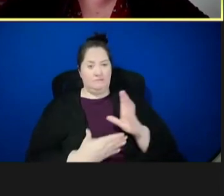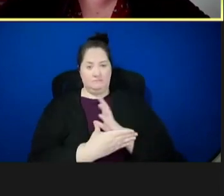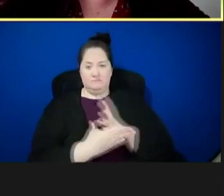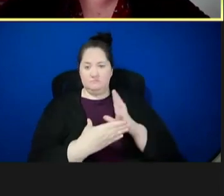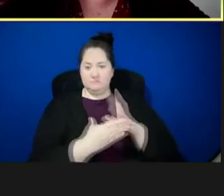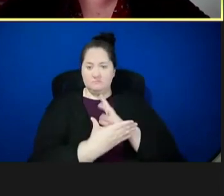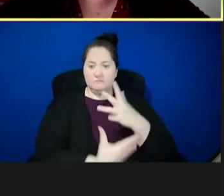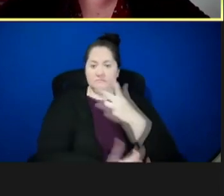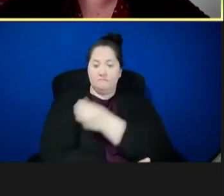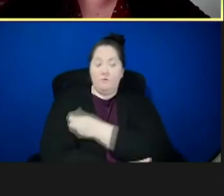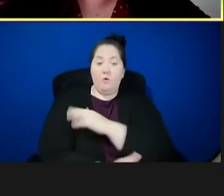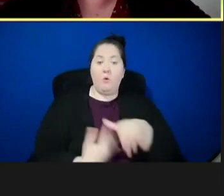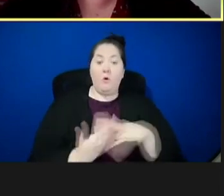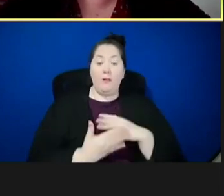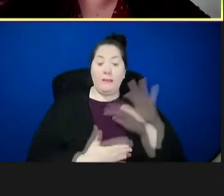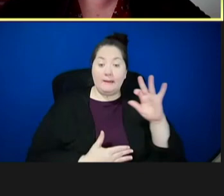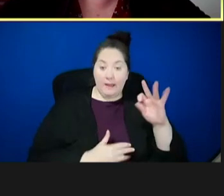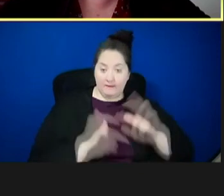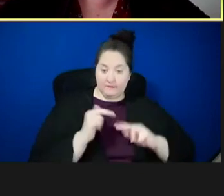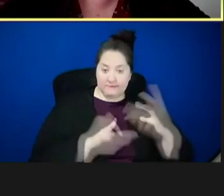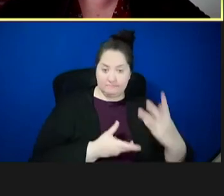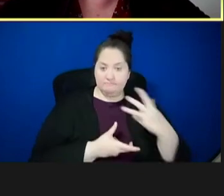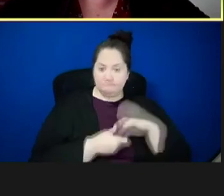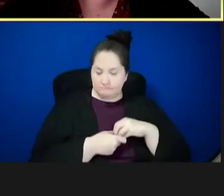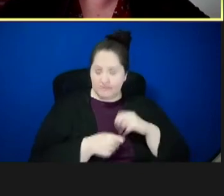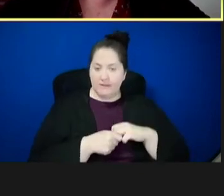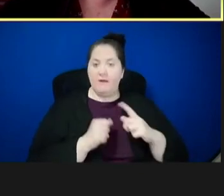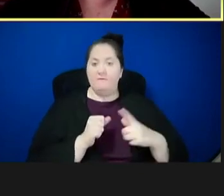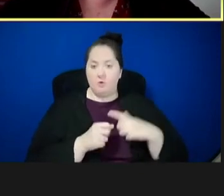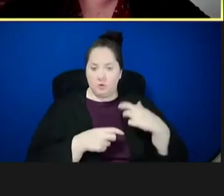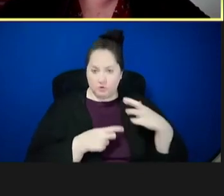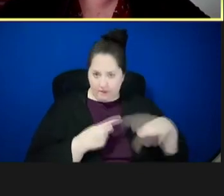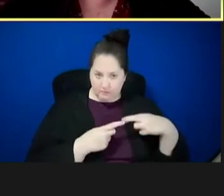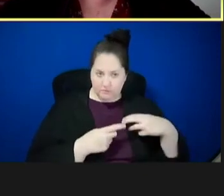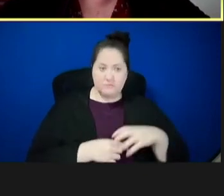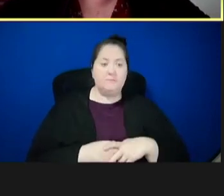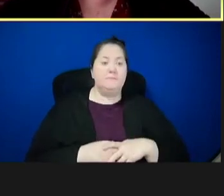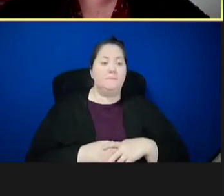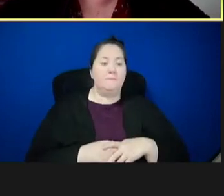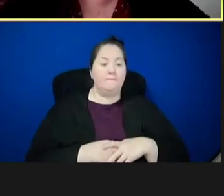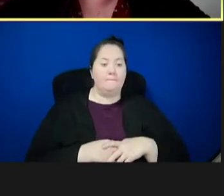all nine of the facilities that participated in the first round. We have an upward trend